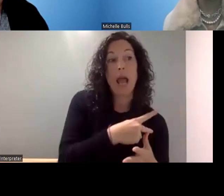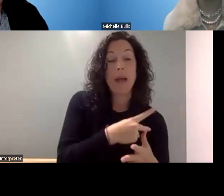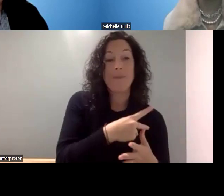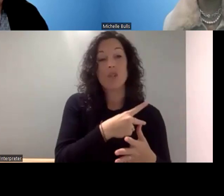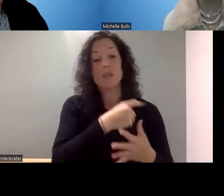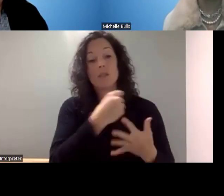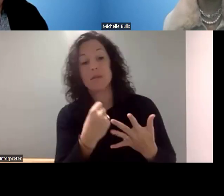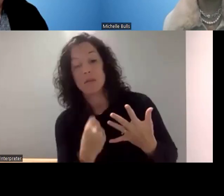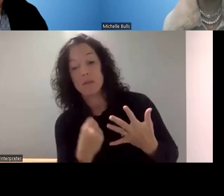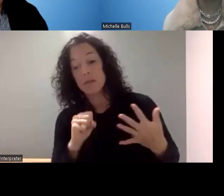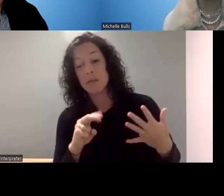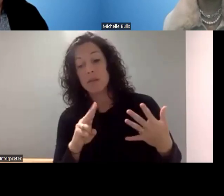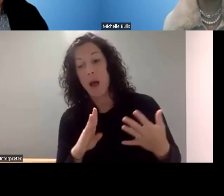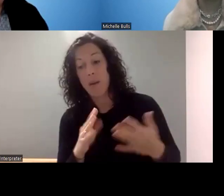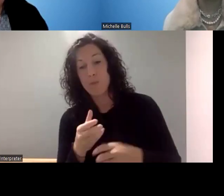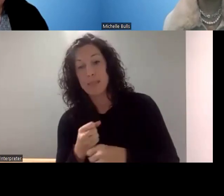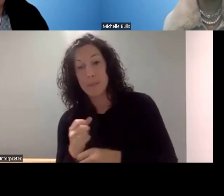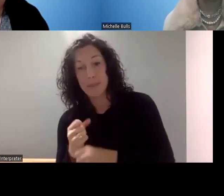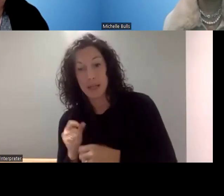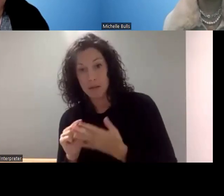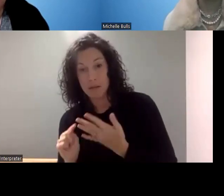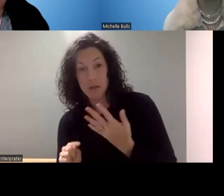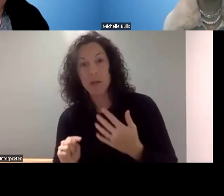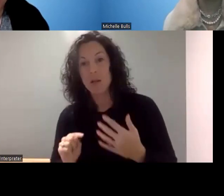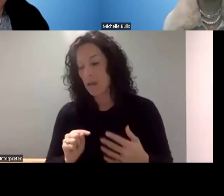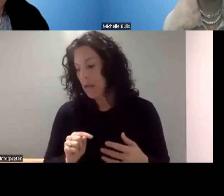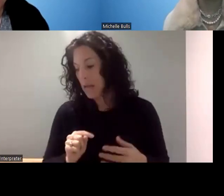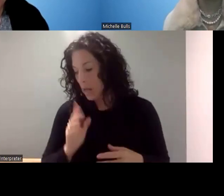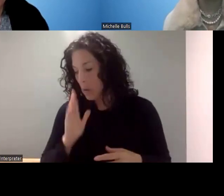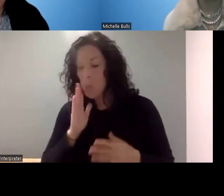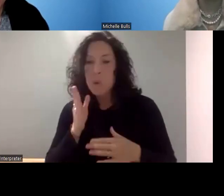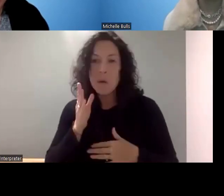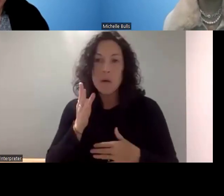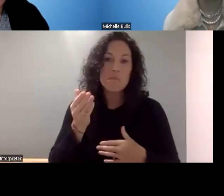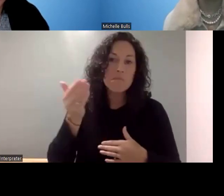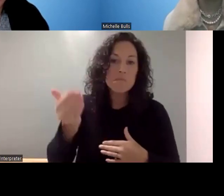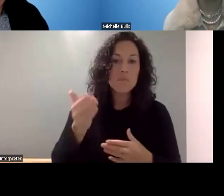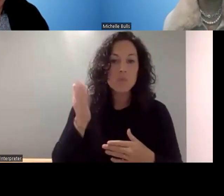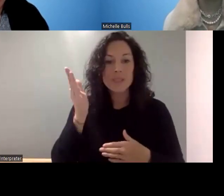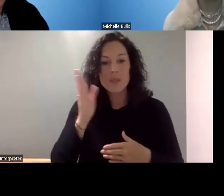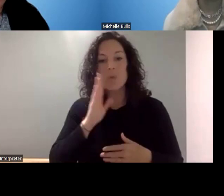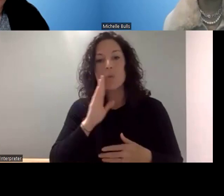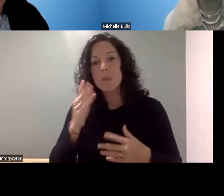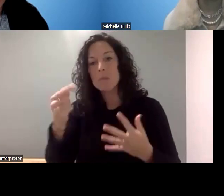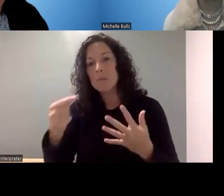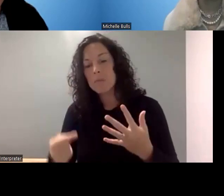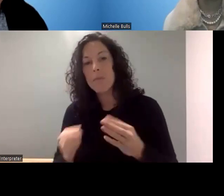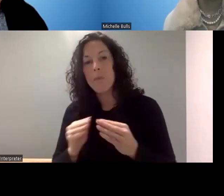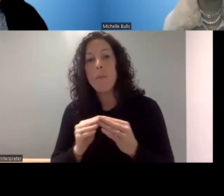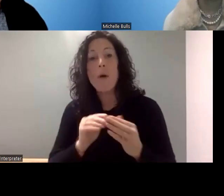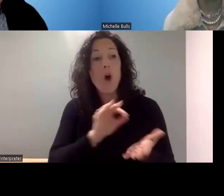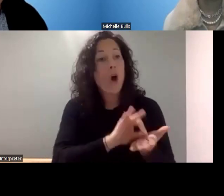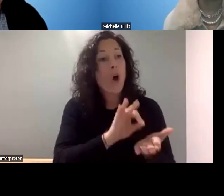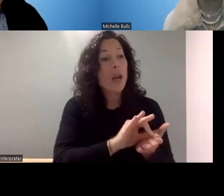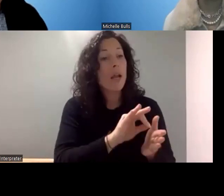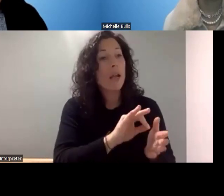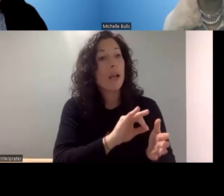And I know you may be referring to these in some of our follow-up presentations. But does the audit for foreign organization subrecipients